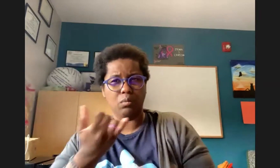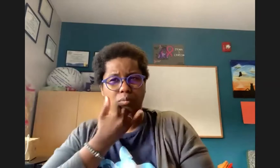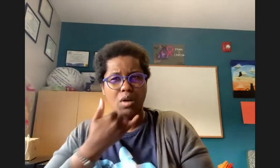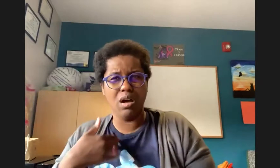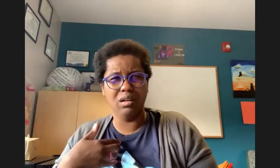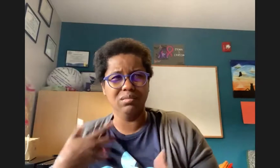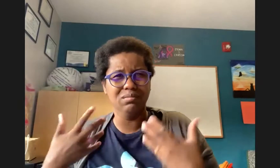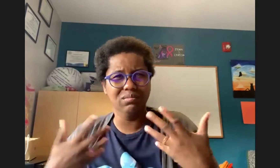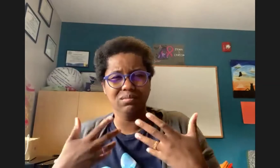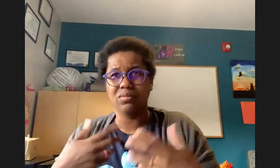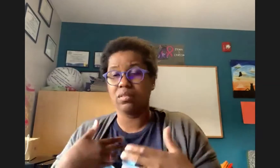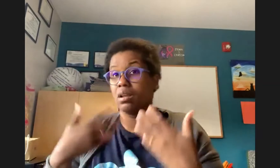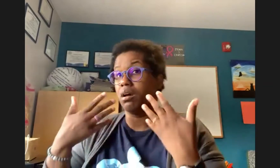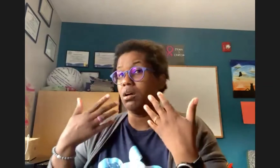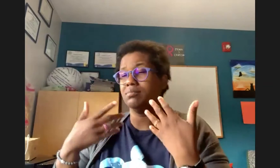I felt like I had done something wrong.